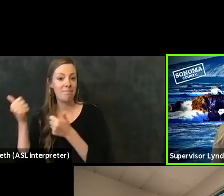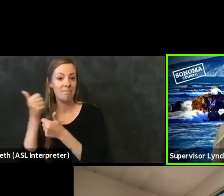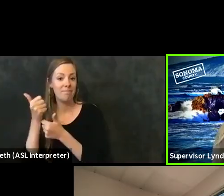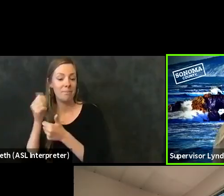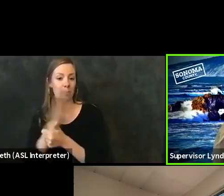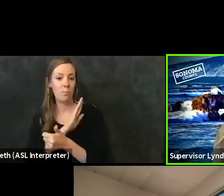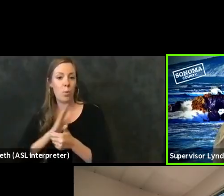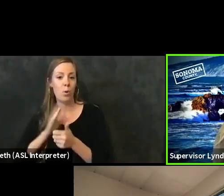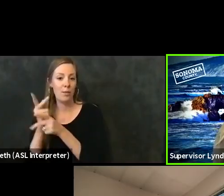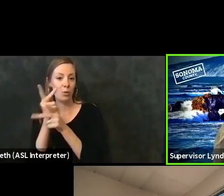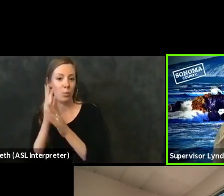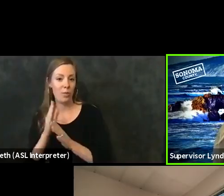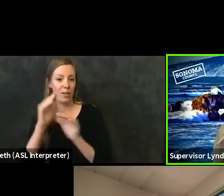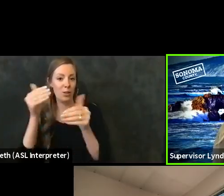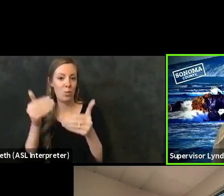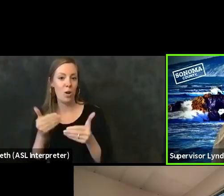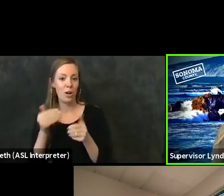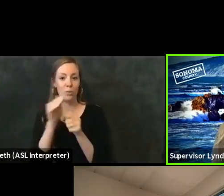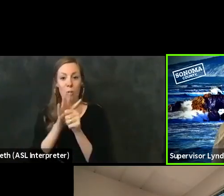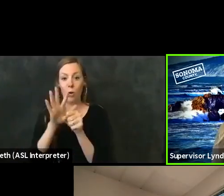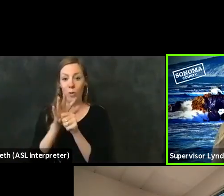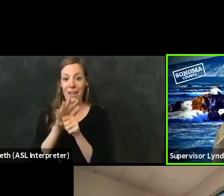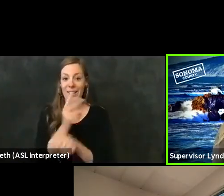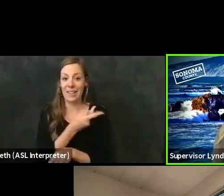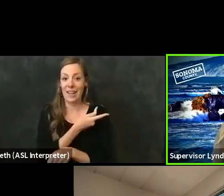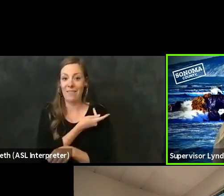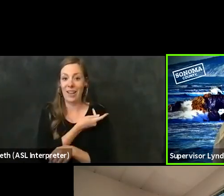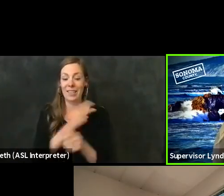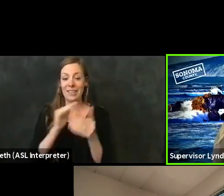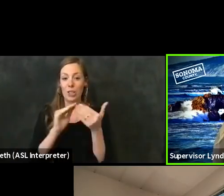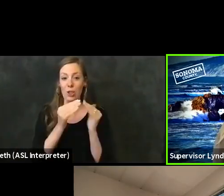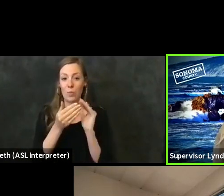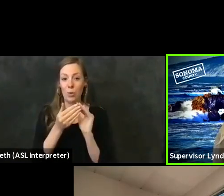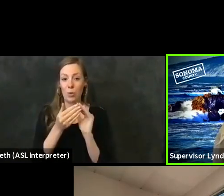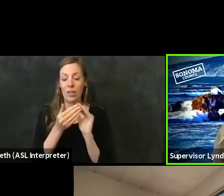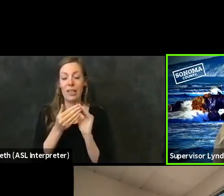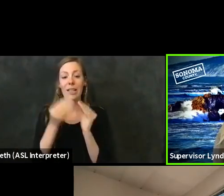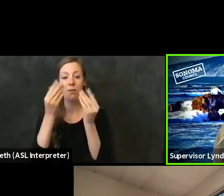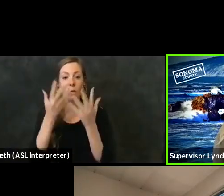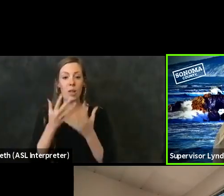Welcome to our covid-19 and Vaccine Community Briefing for Wednesday, February. Twenty fourth.